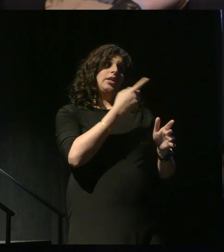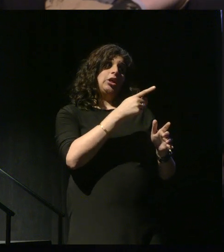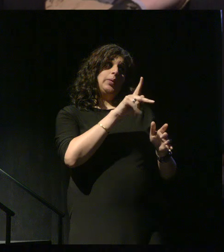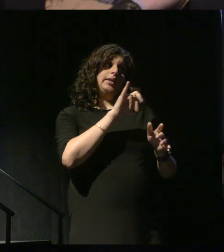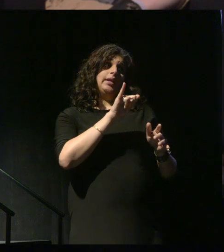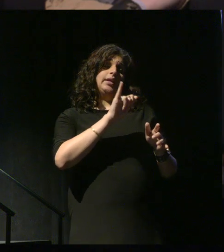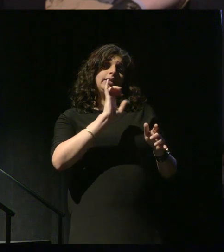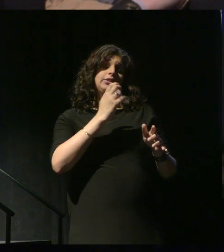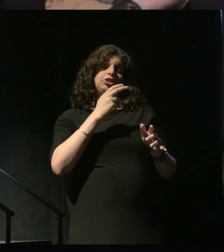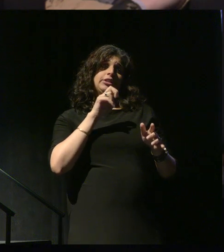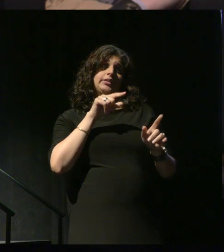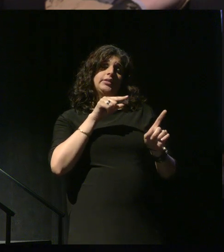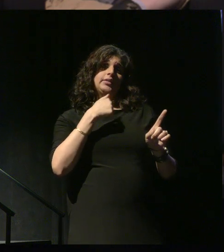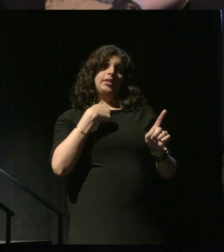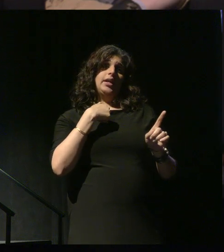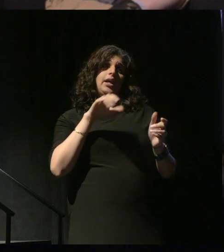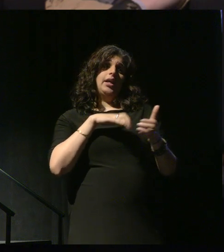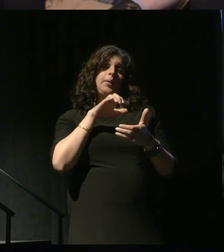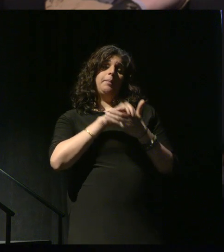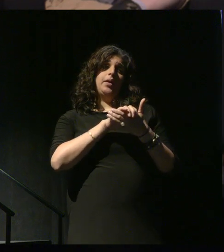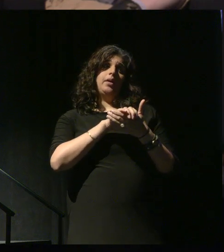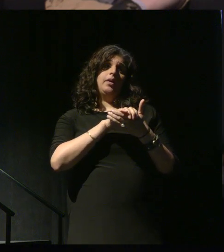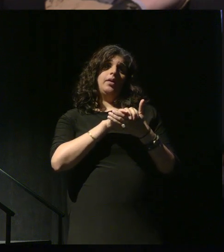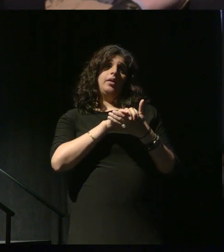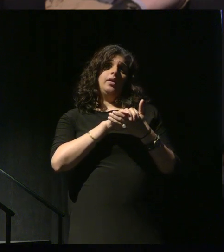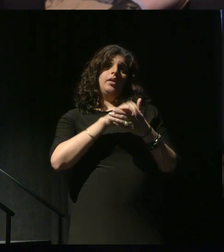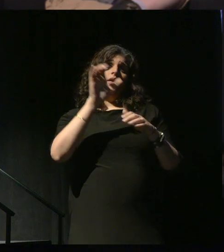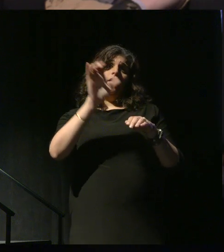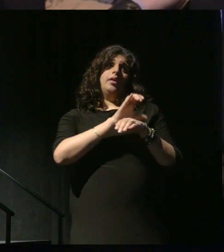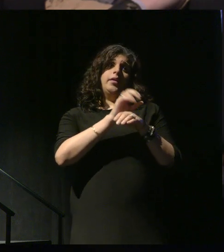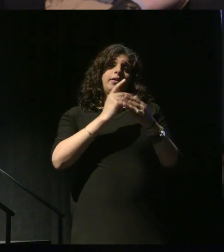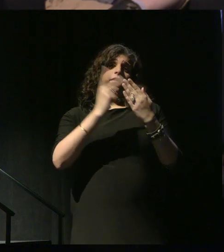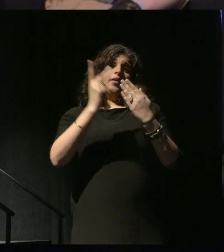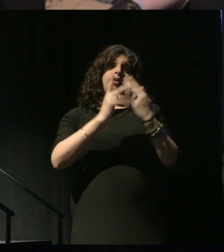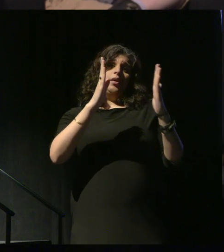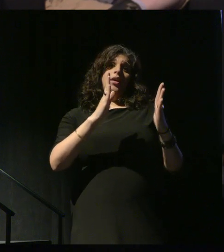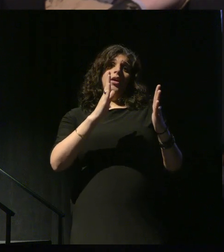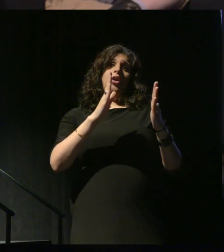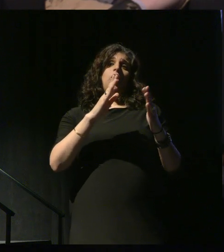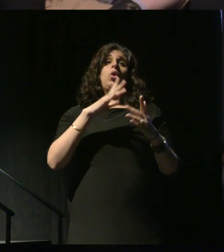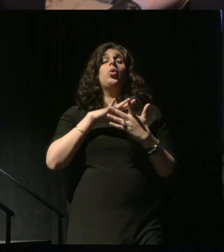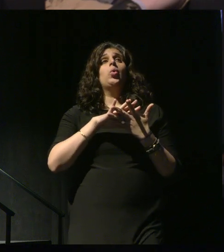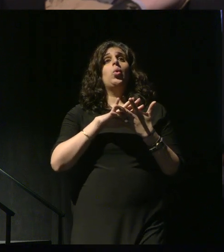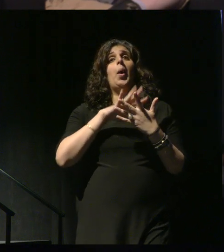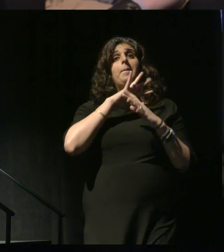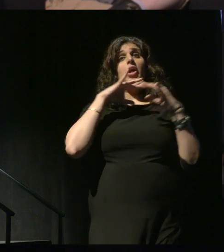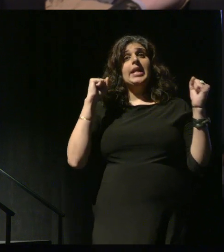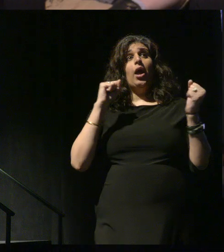but I am married to a computer programmer who burnt out and became a massage therapist. That's amazing.